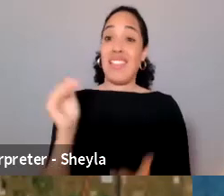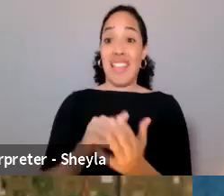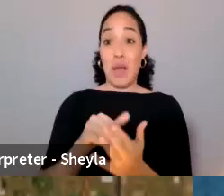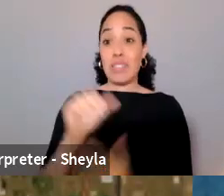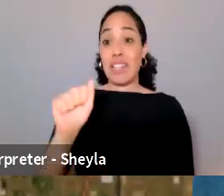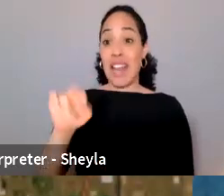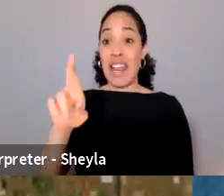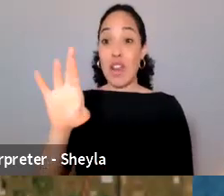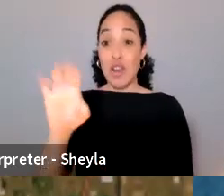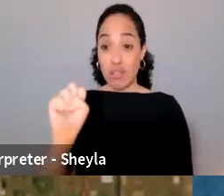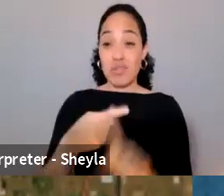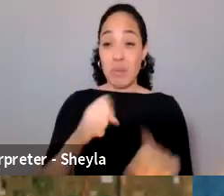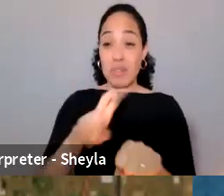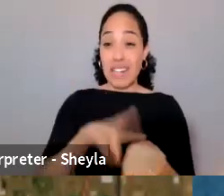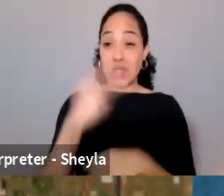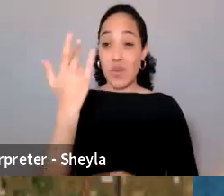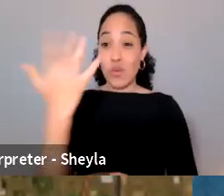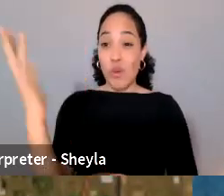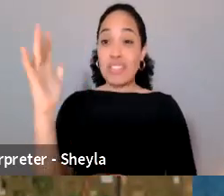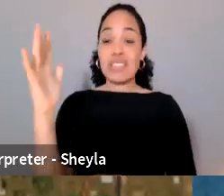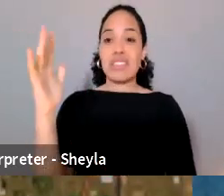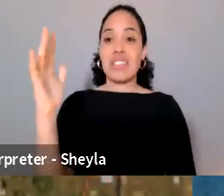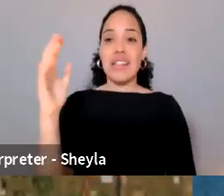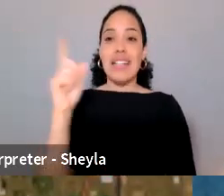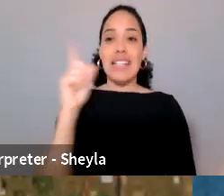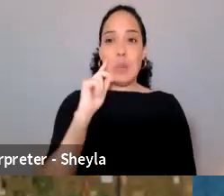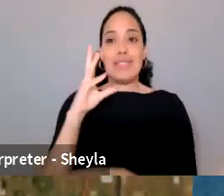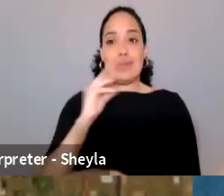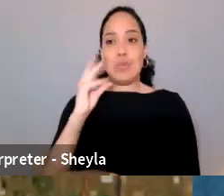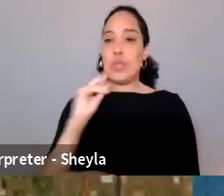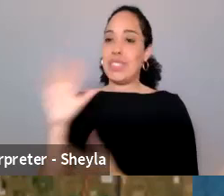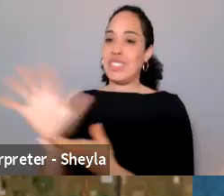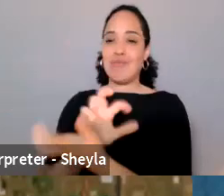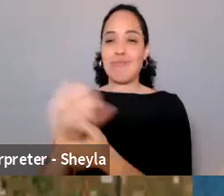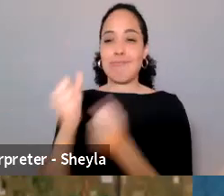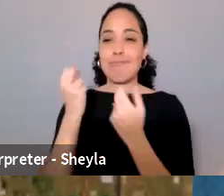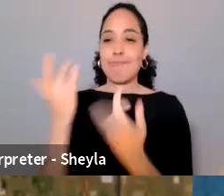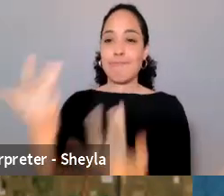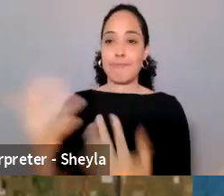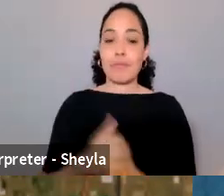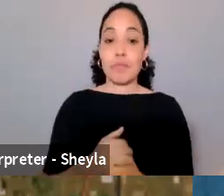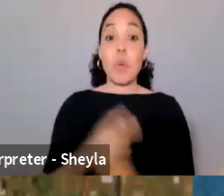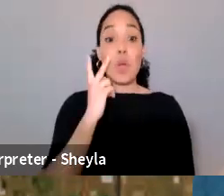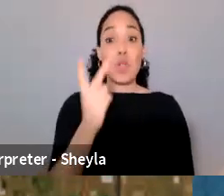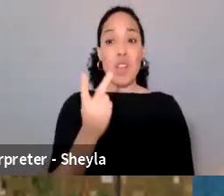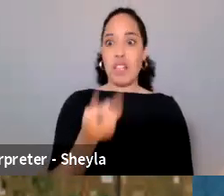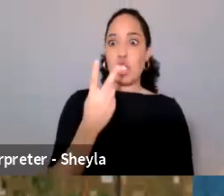experienced burns on this year and what we saw in these two largest wildfires in Colorado's history